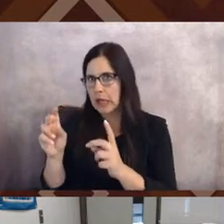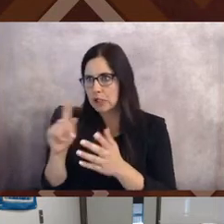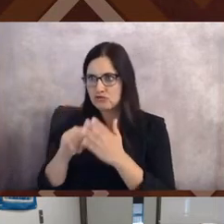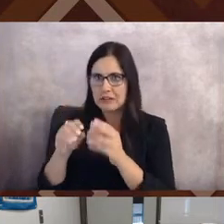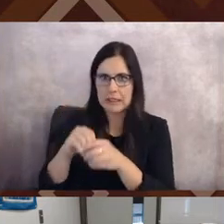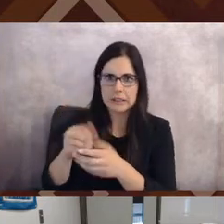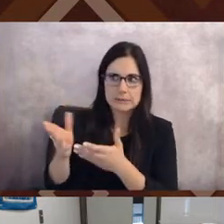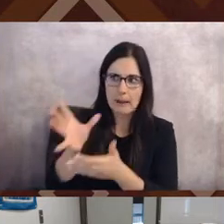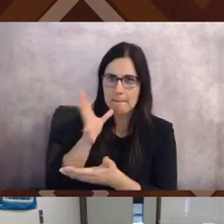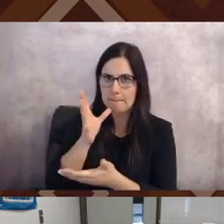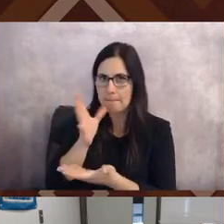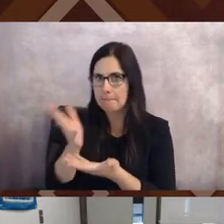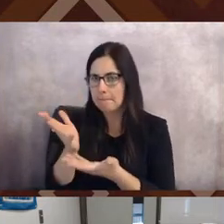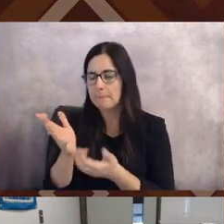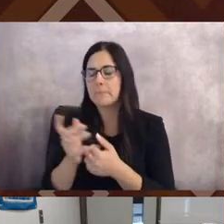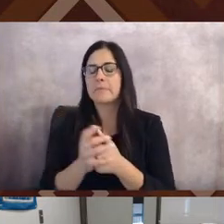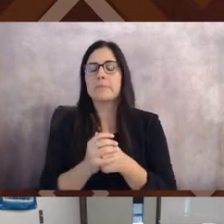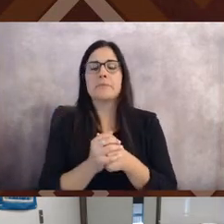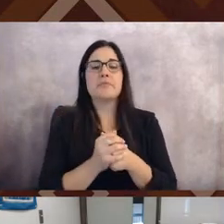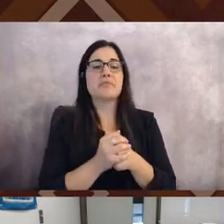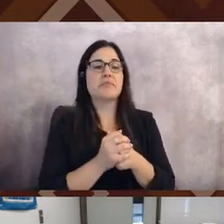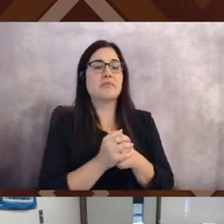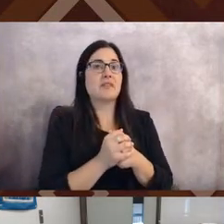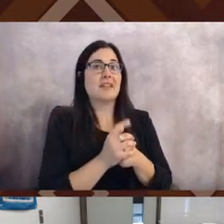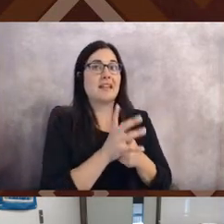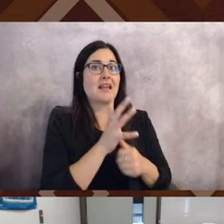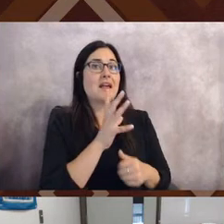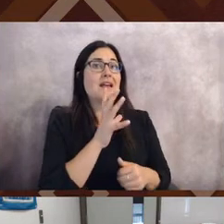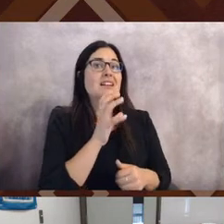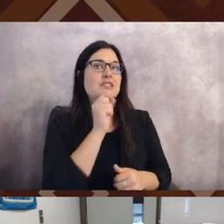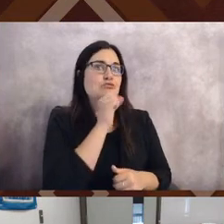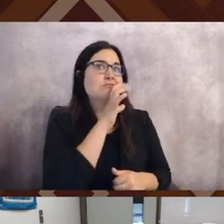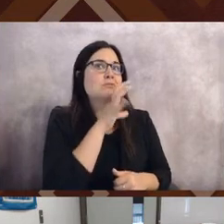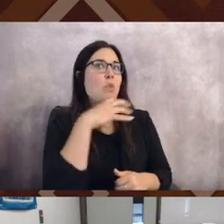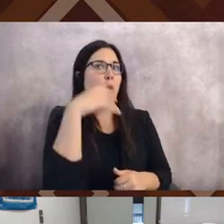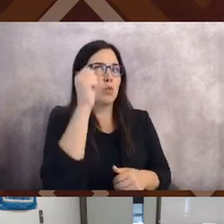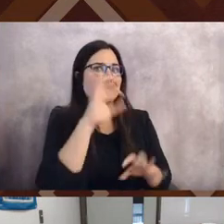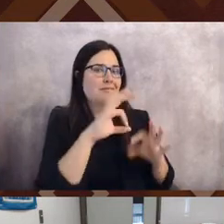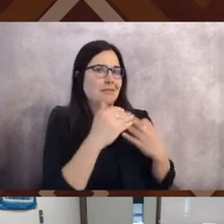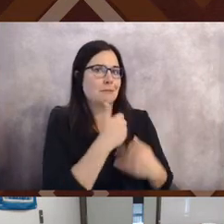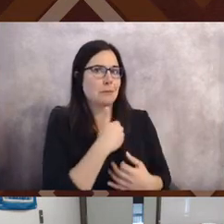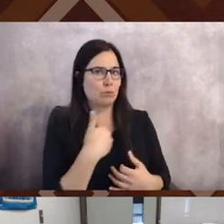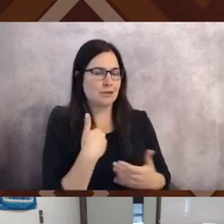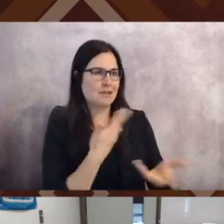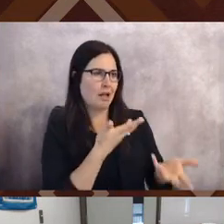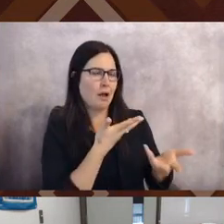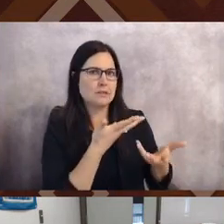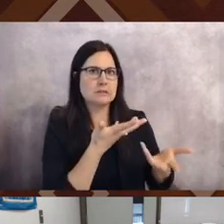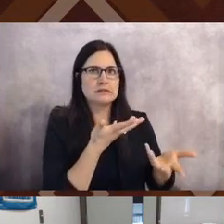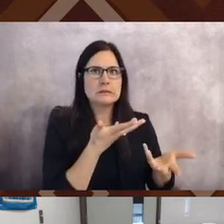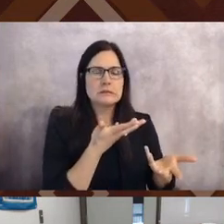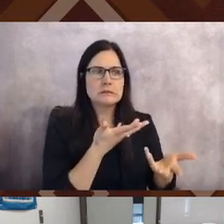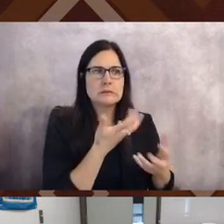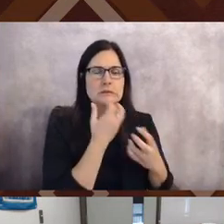and, you know, like a lot of elderly family members that I have right now, thinking that this was just a time